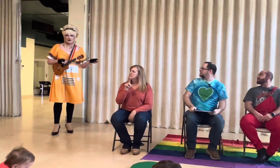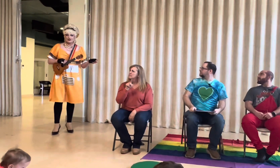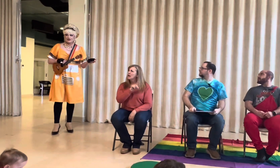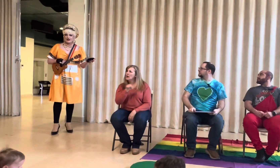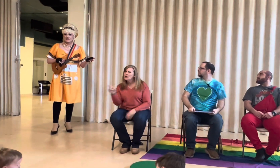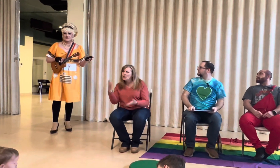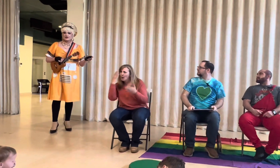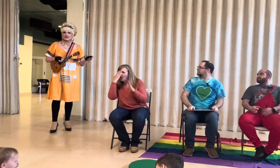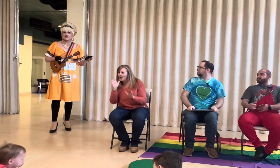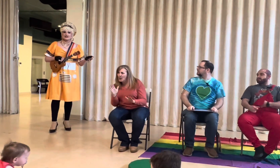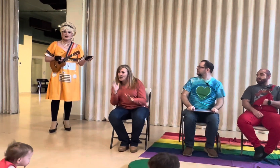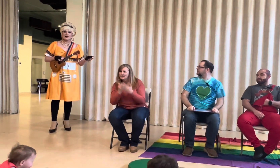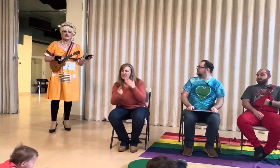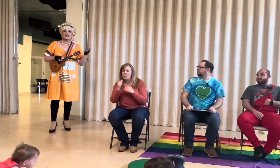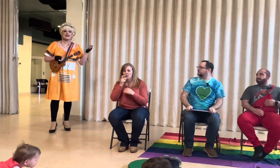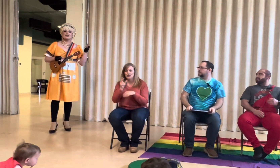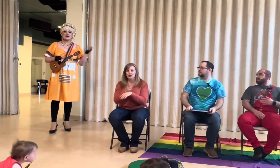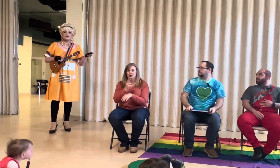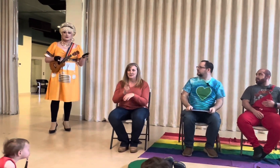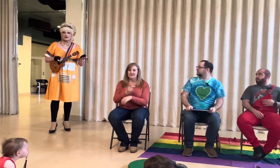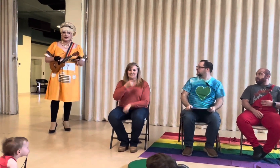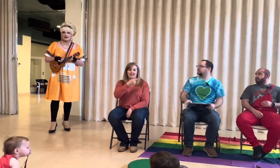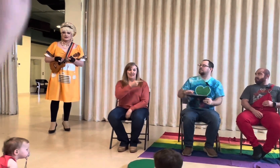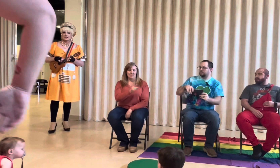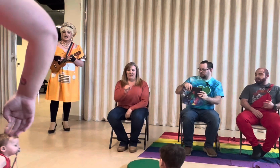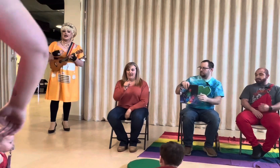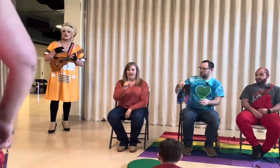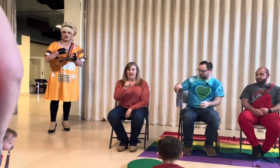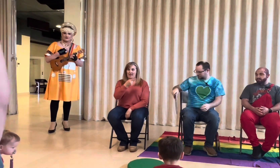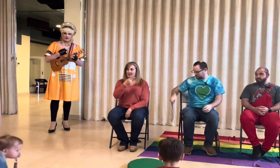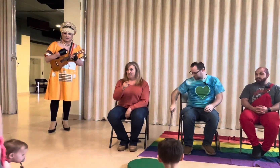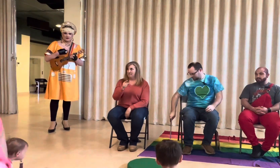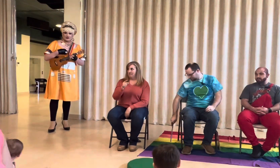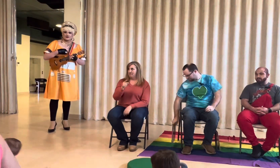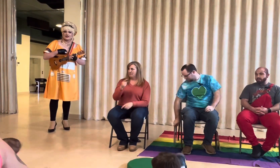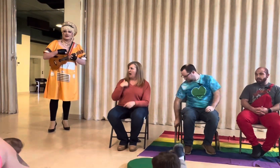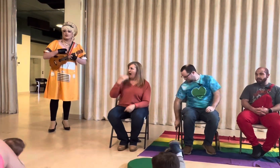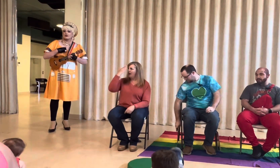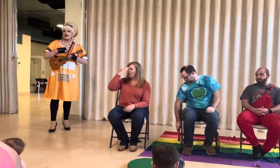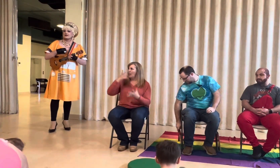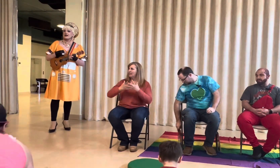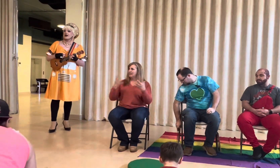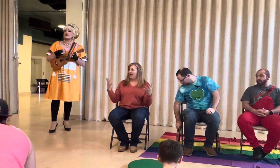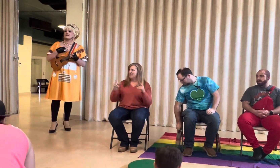know somebody who uses they/them pronouns. I know quite a few people who use they/them pronouns. And